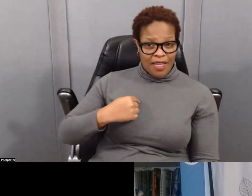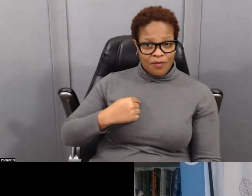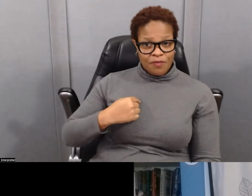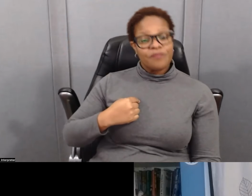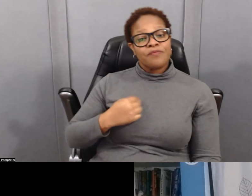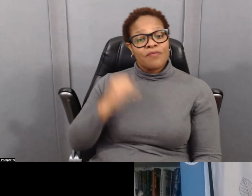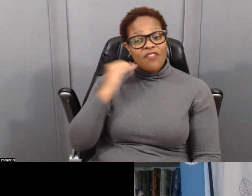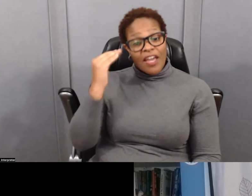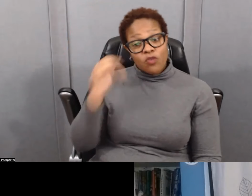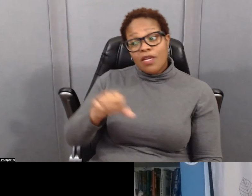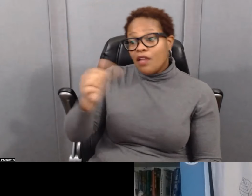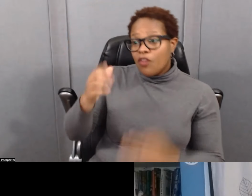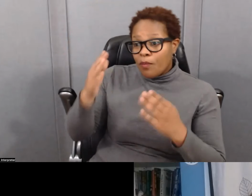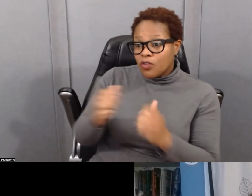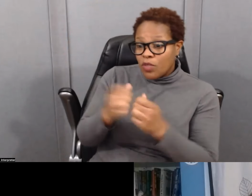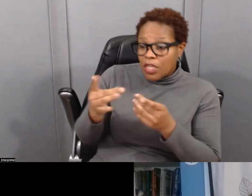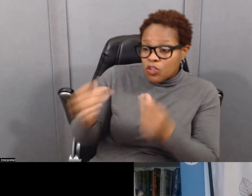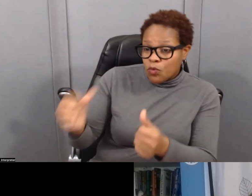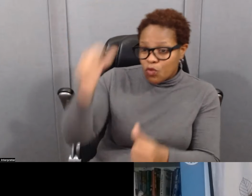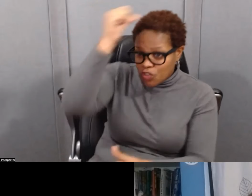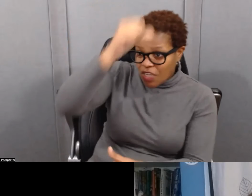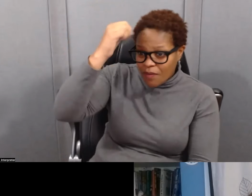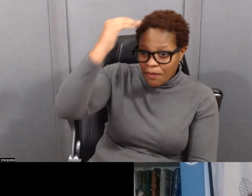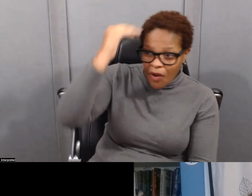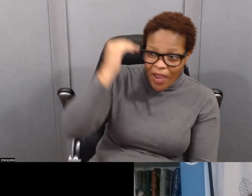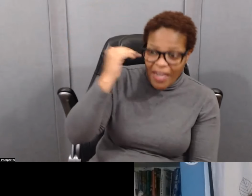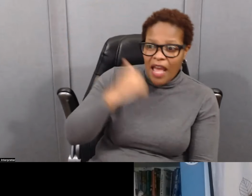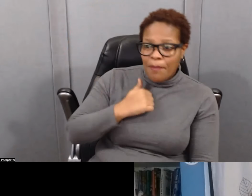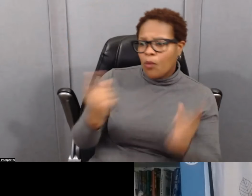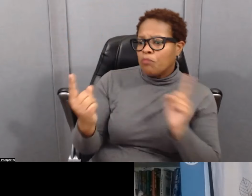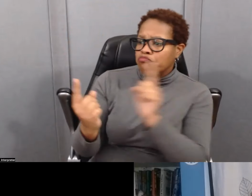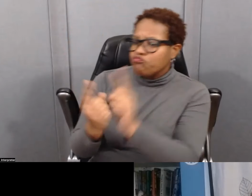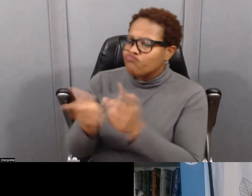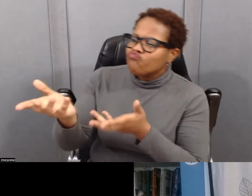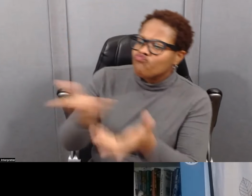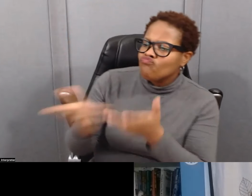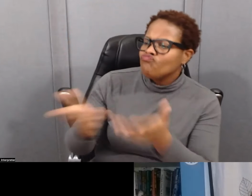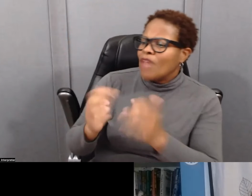with a smooth shaven bald head, I might wanna just go over there and exchange sort of process. Hey, how do you shave your head?